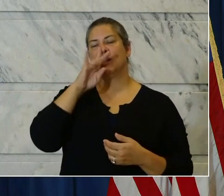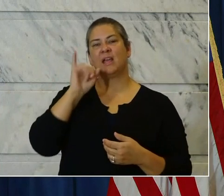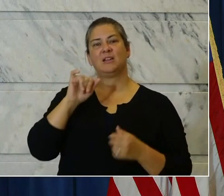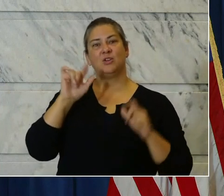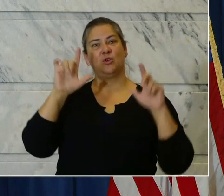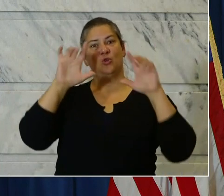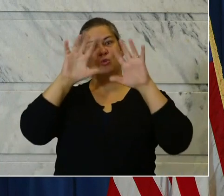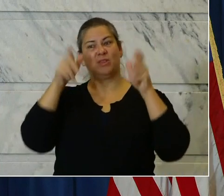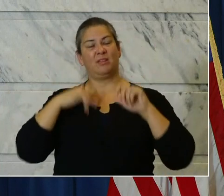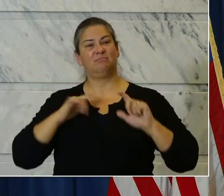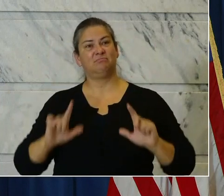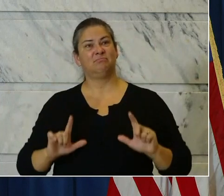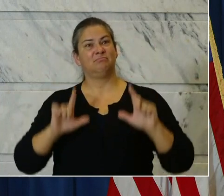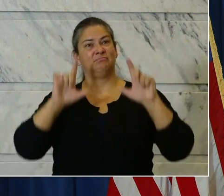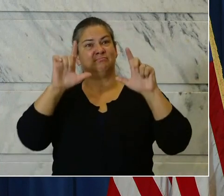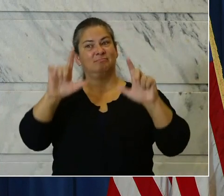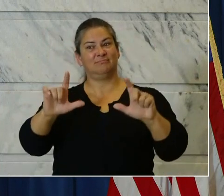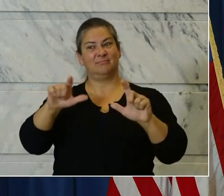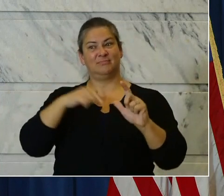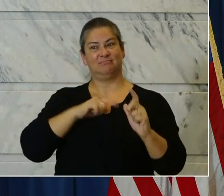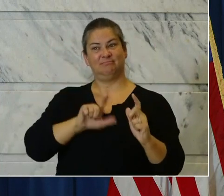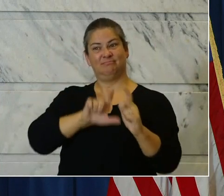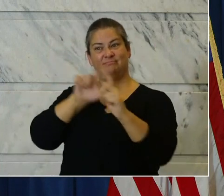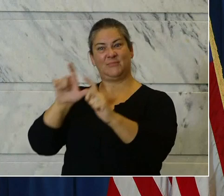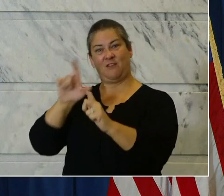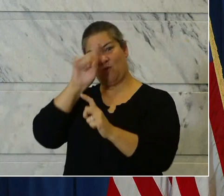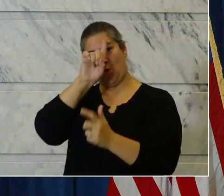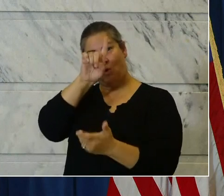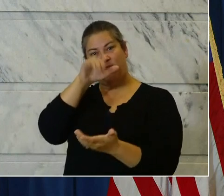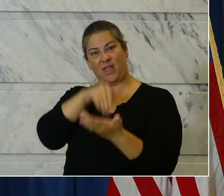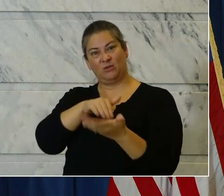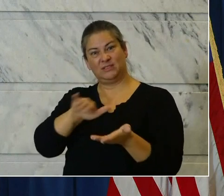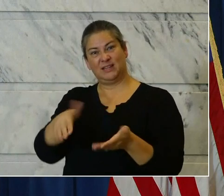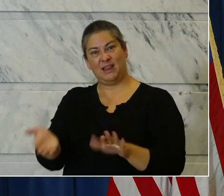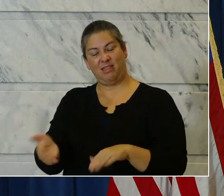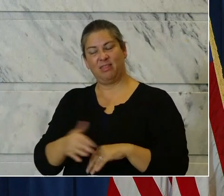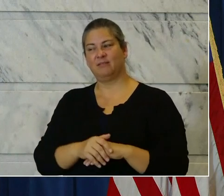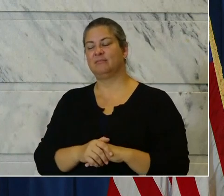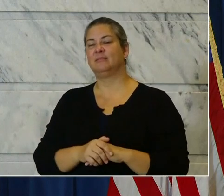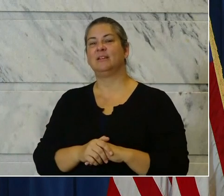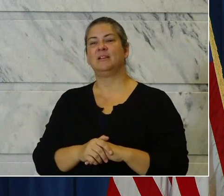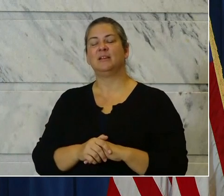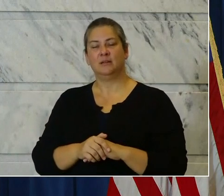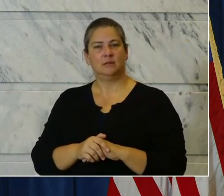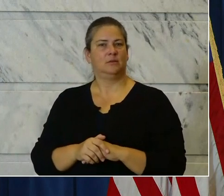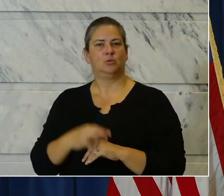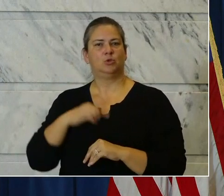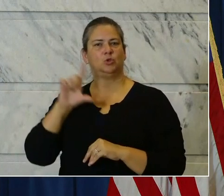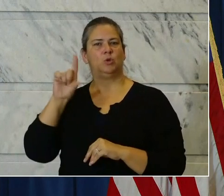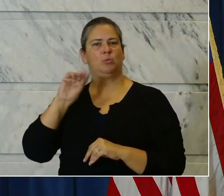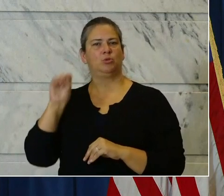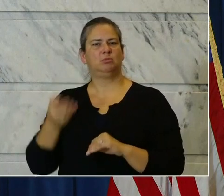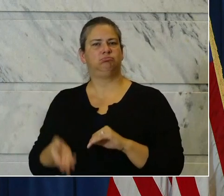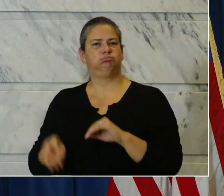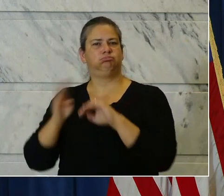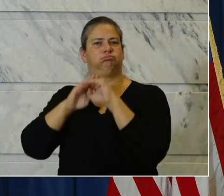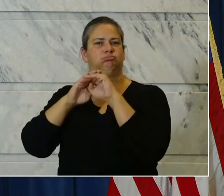LOOKING AT THE RATE THAT WE HUNG IN HERE. WHEN WE REACHED A THOUSAND DEATHS AND I THINK